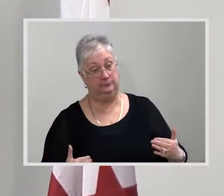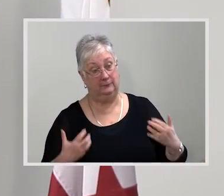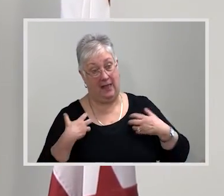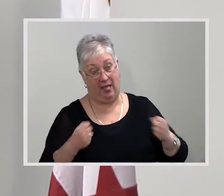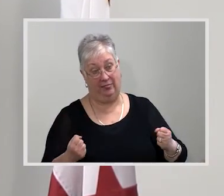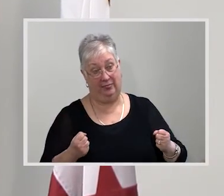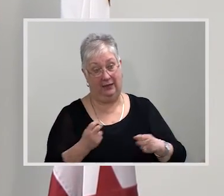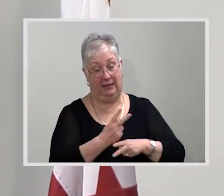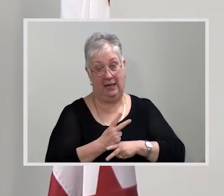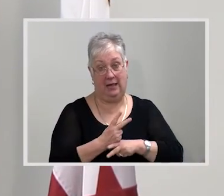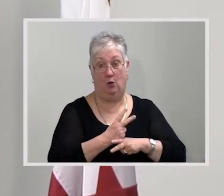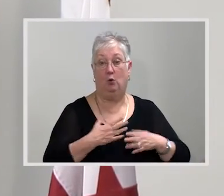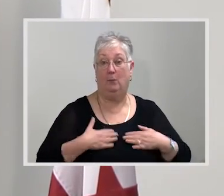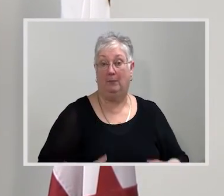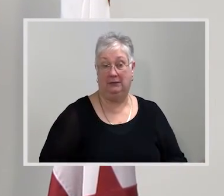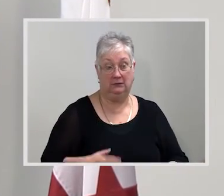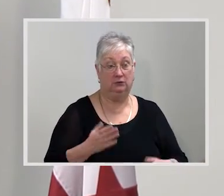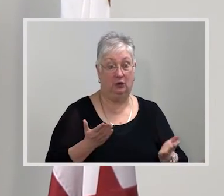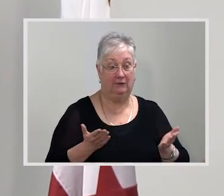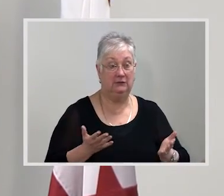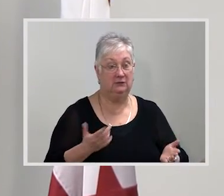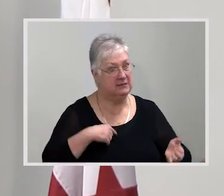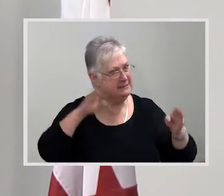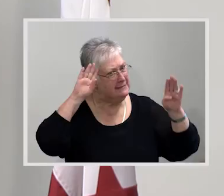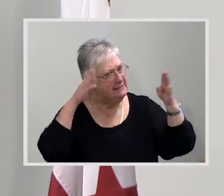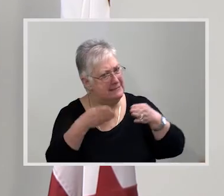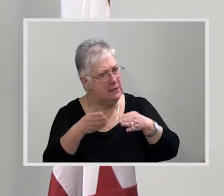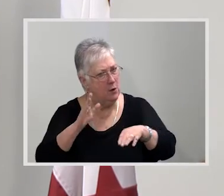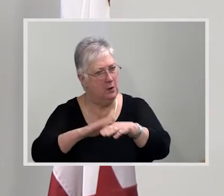HOMELESSNESS IN THE DISTRICT OF COLUMBIA. AND IN A CITY --